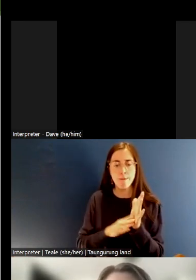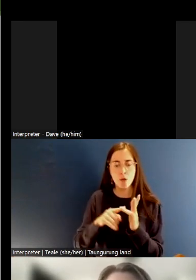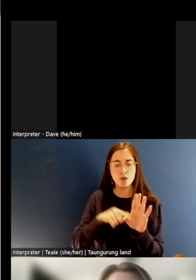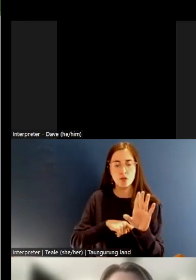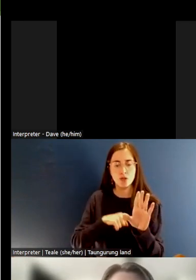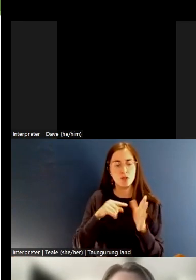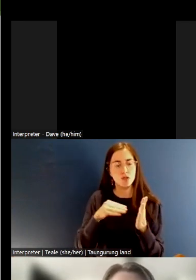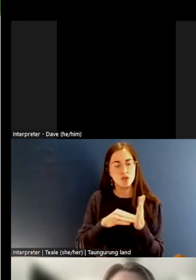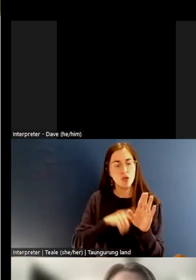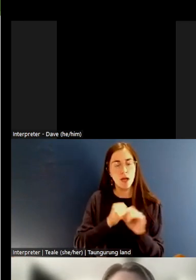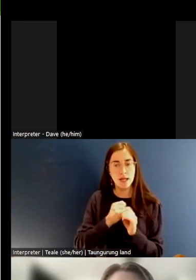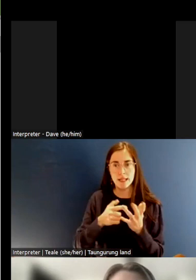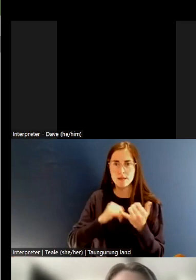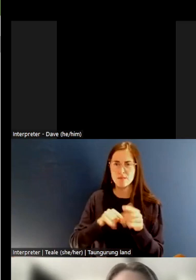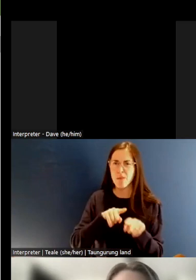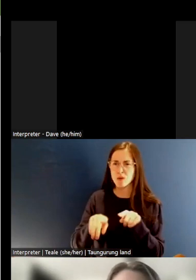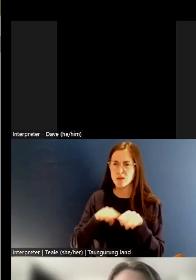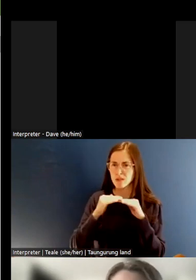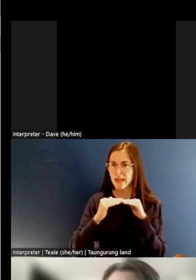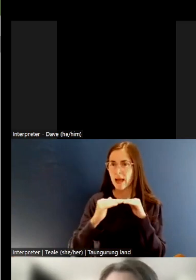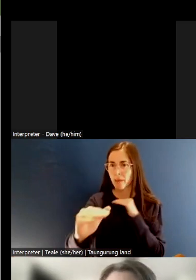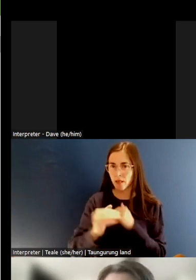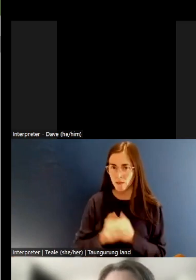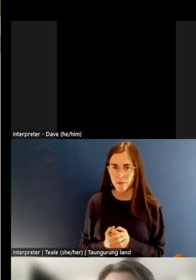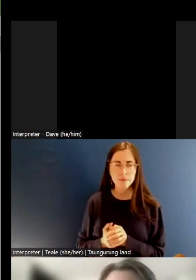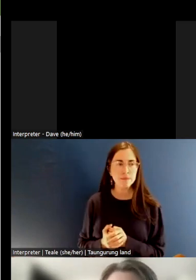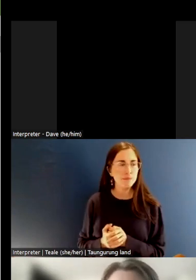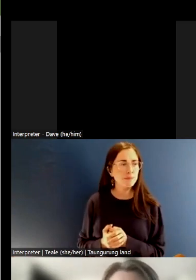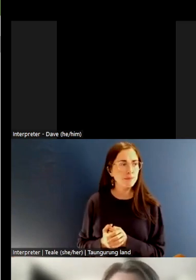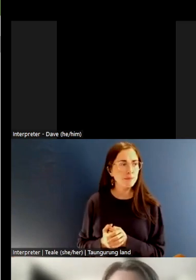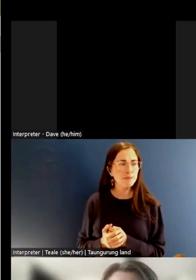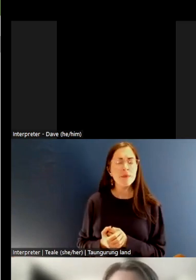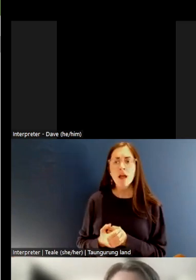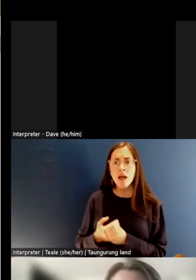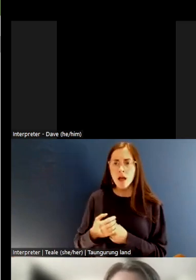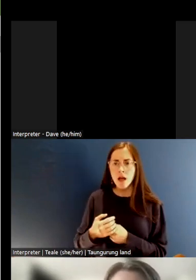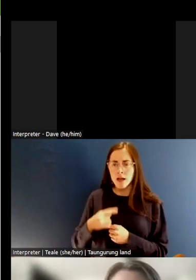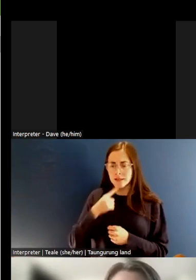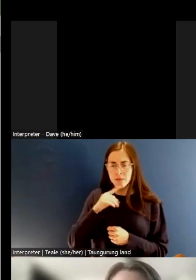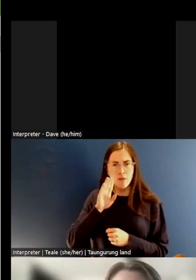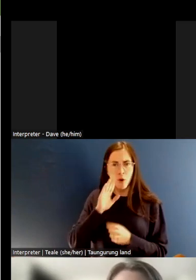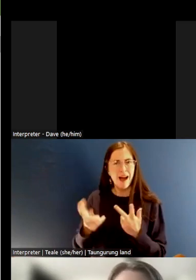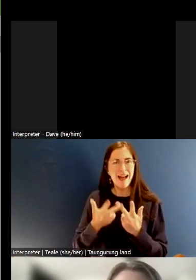And then in terms of those other audiogram characteristics that we had,